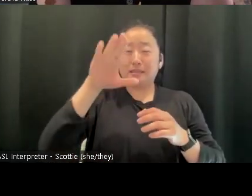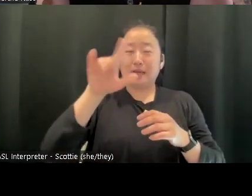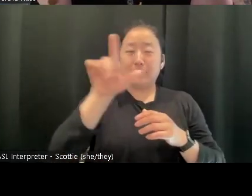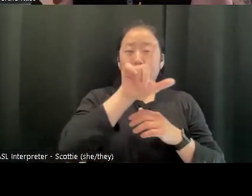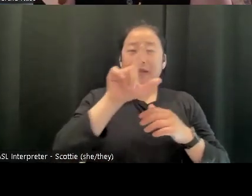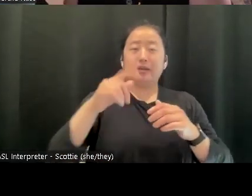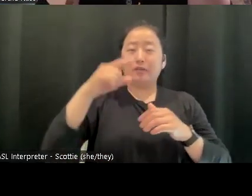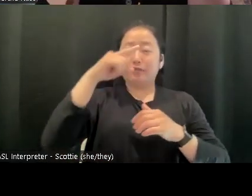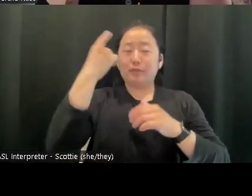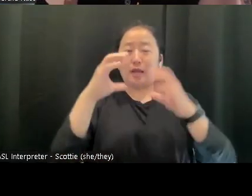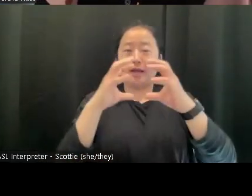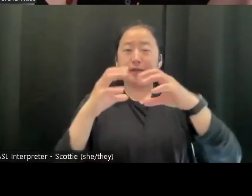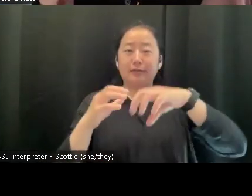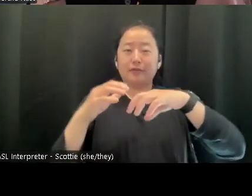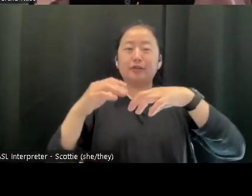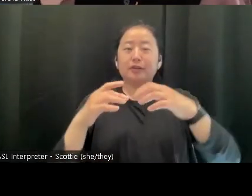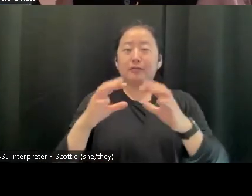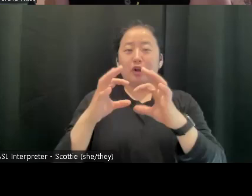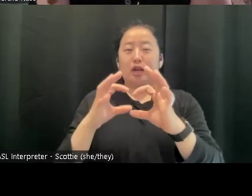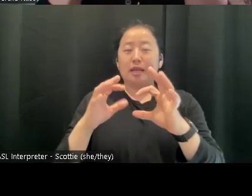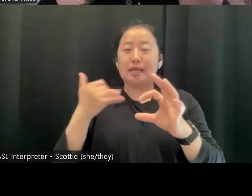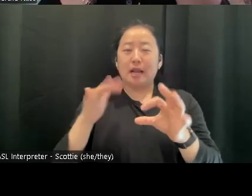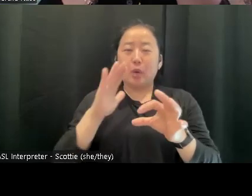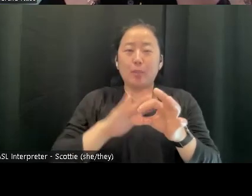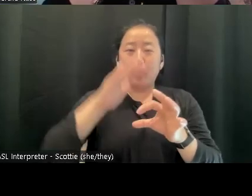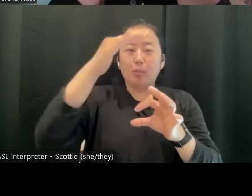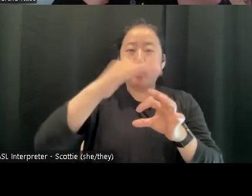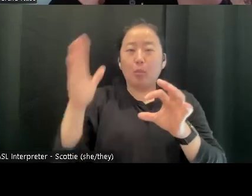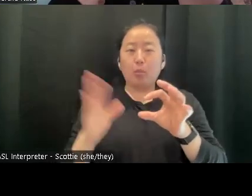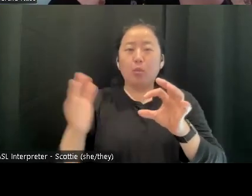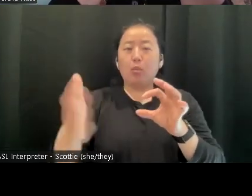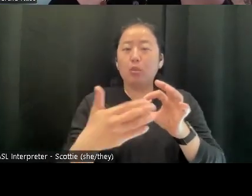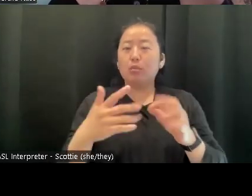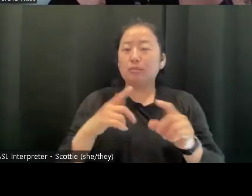So you can create different types of music by hitting different parts of the device.